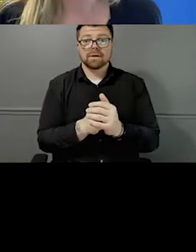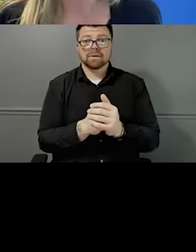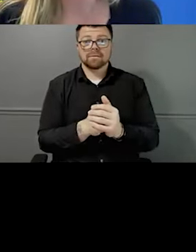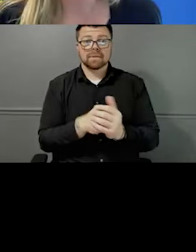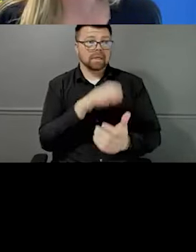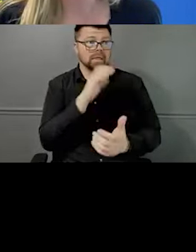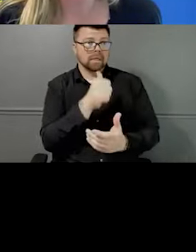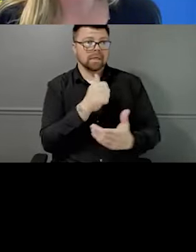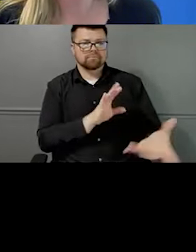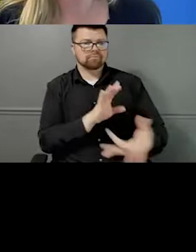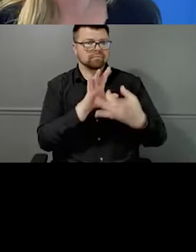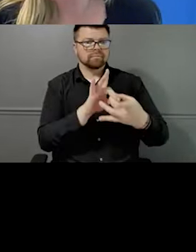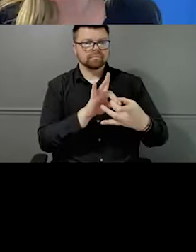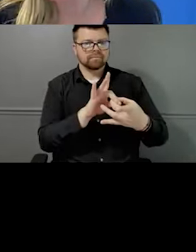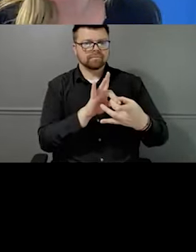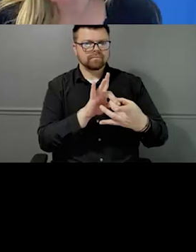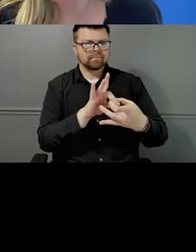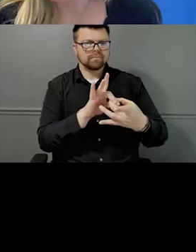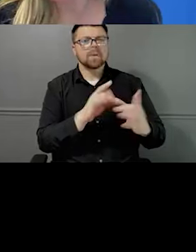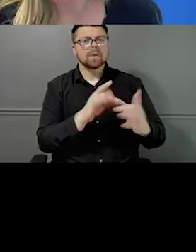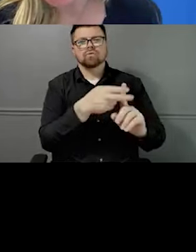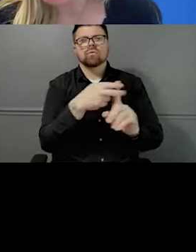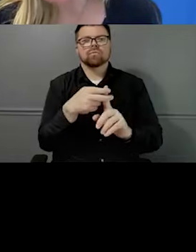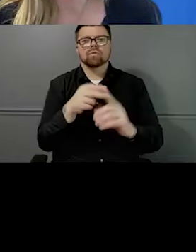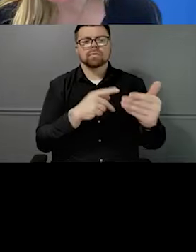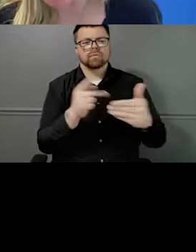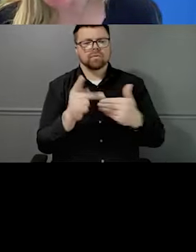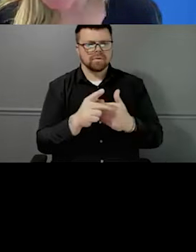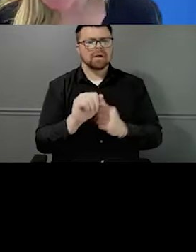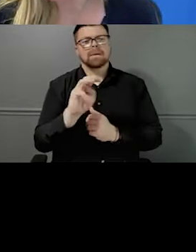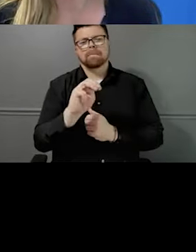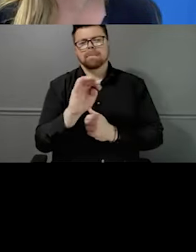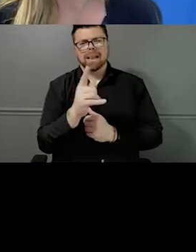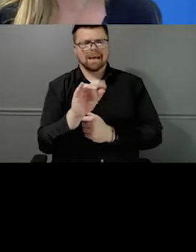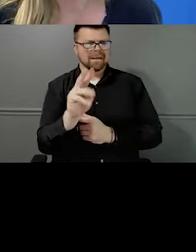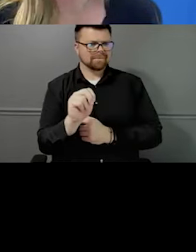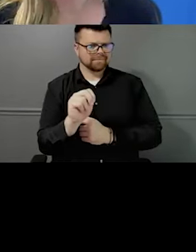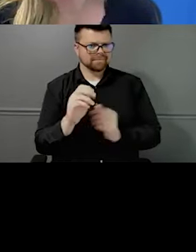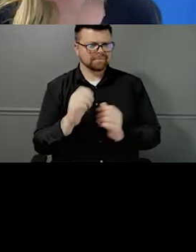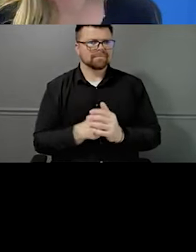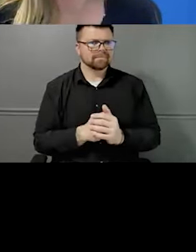a Malign Foreign Talent Recruitment Program, effective at NSF for any proposal